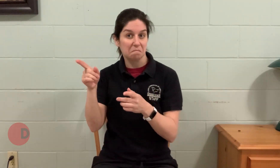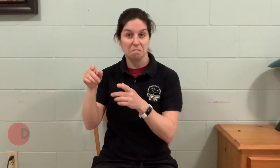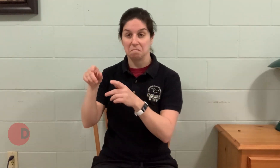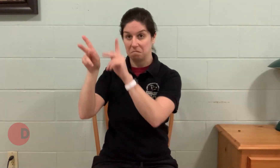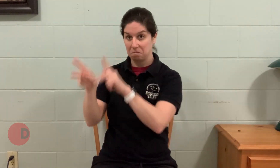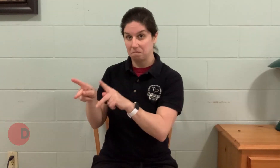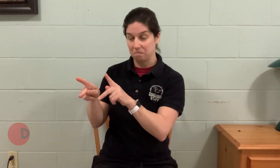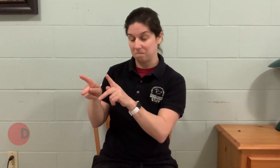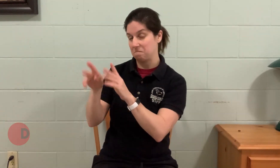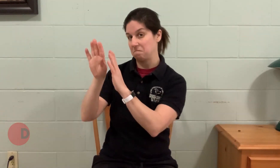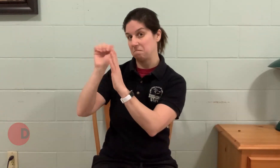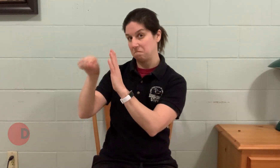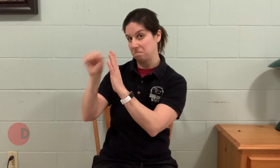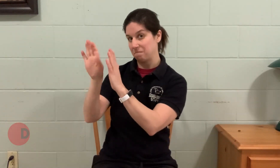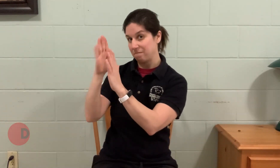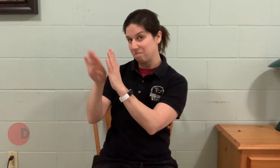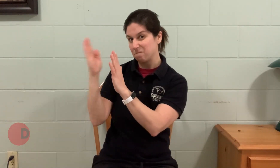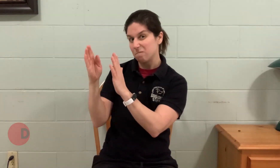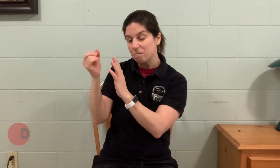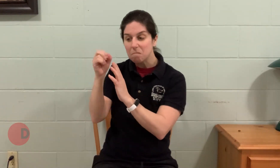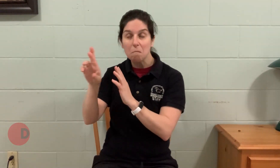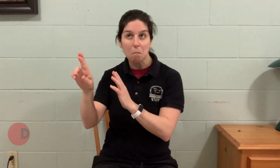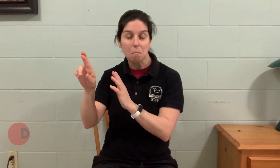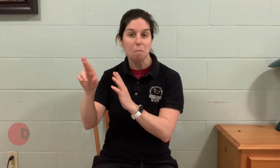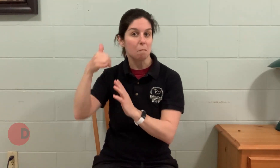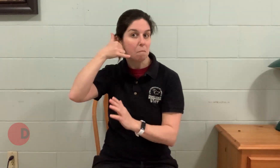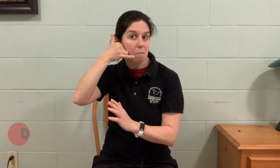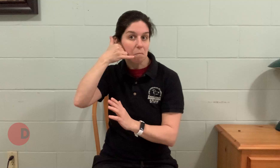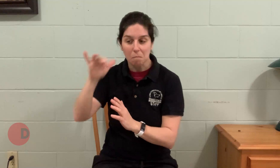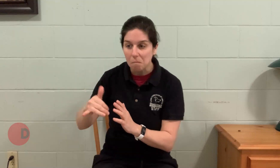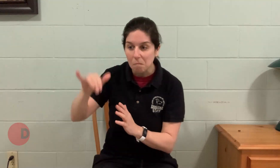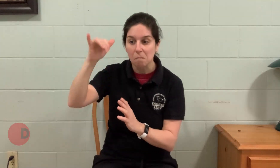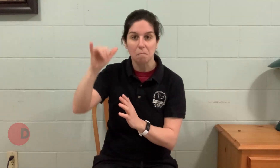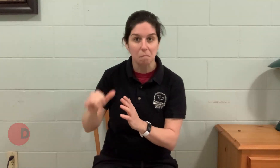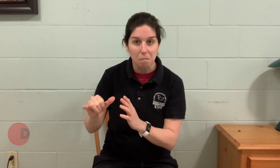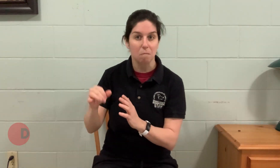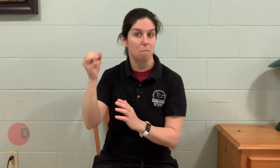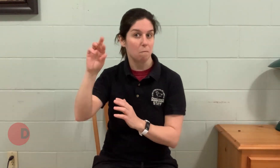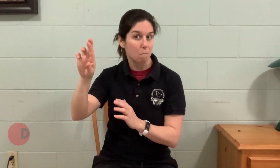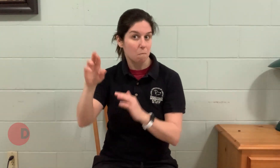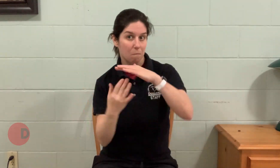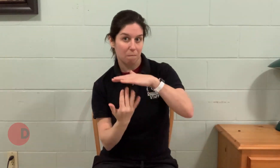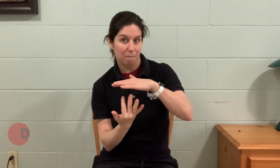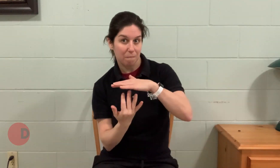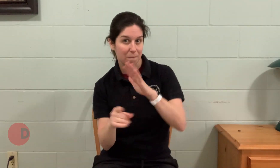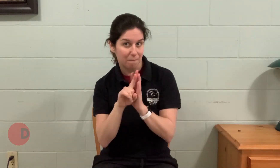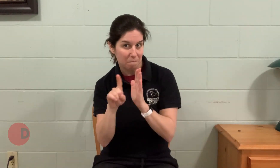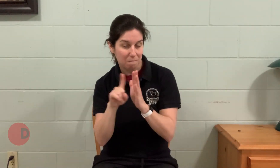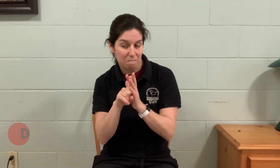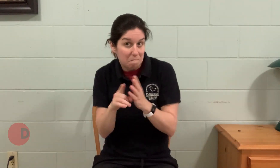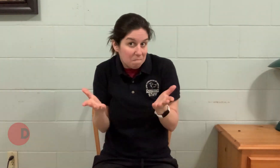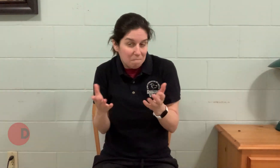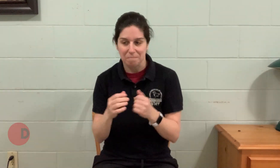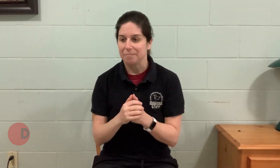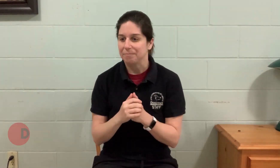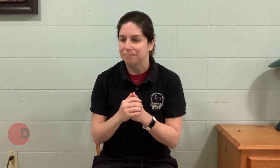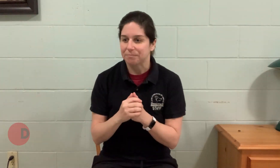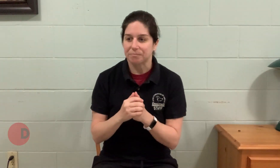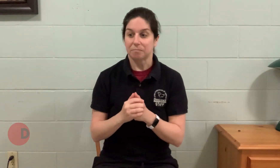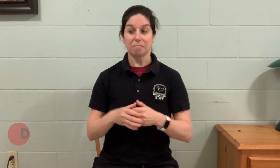Maybe a person knocking on the door, phone ringing or fire alarm.